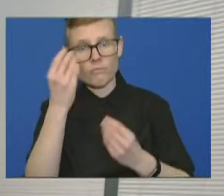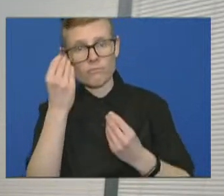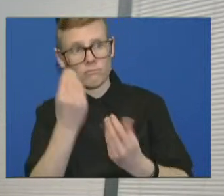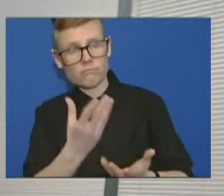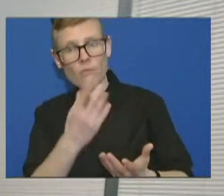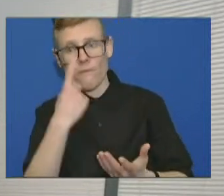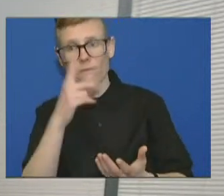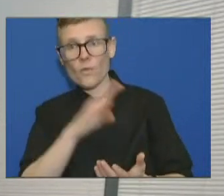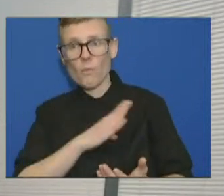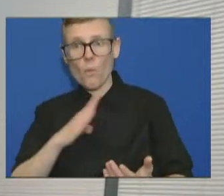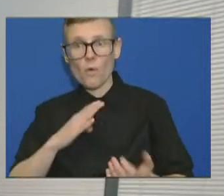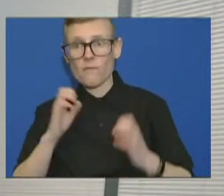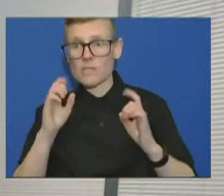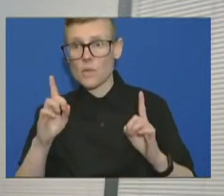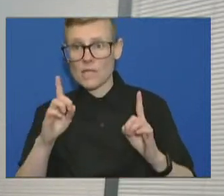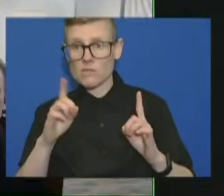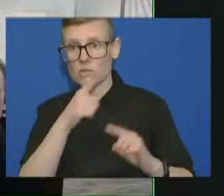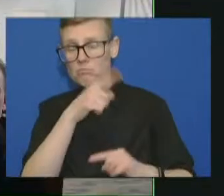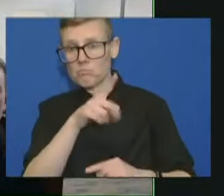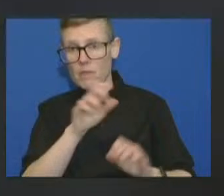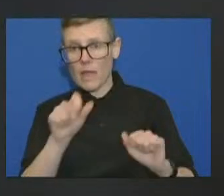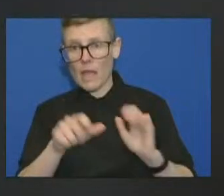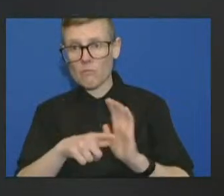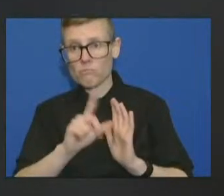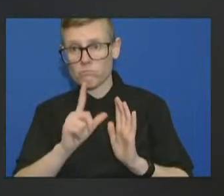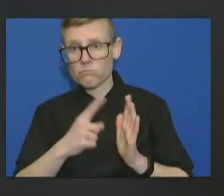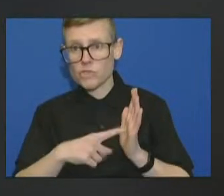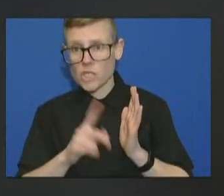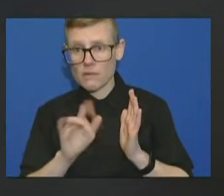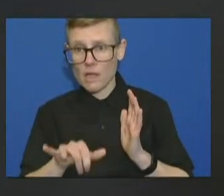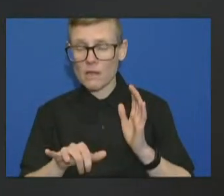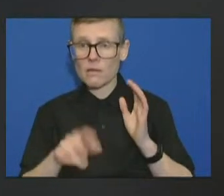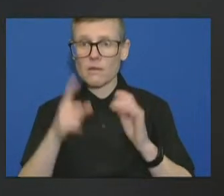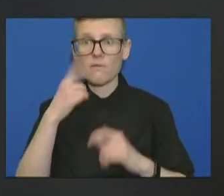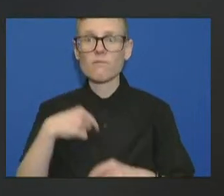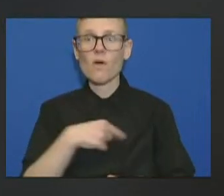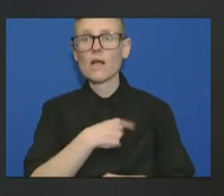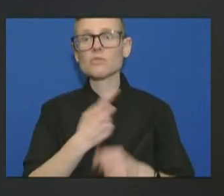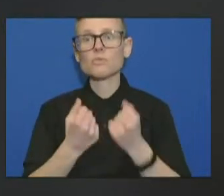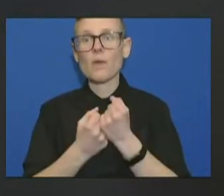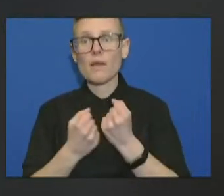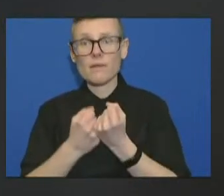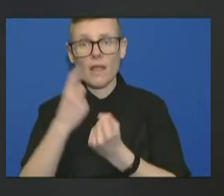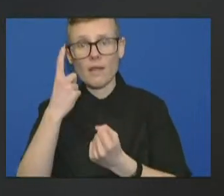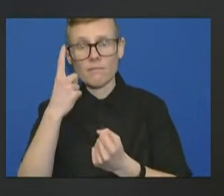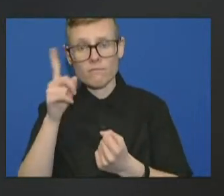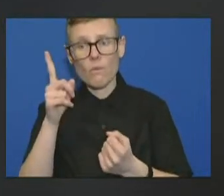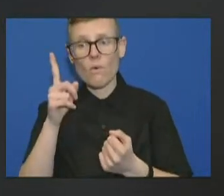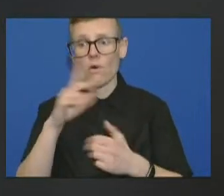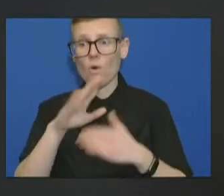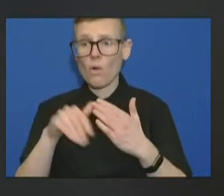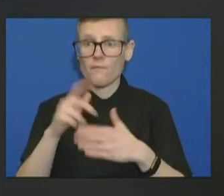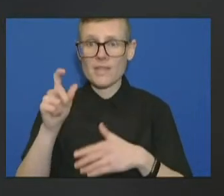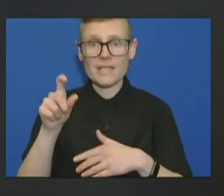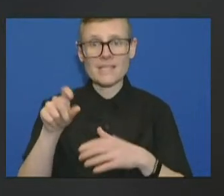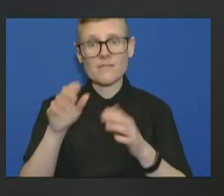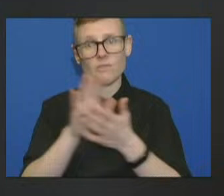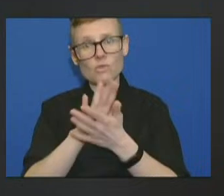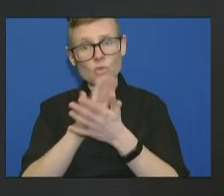communicate what I believe our needs are for the board to of